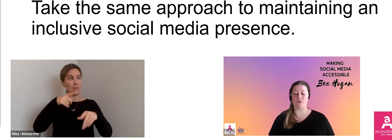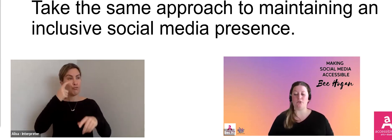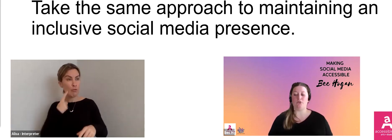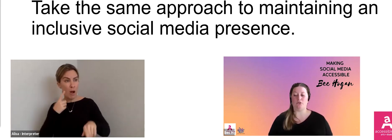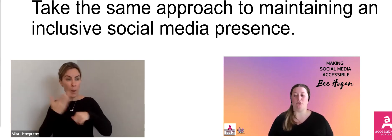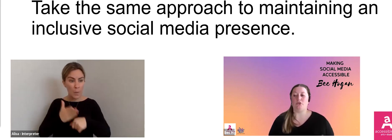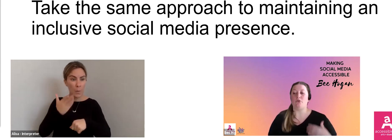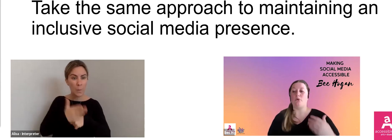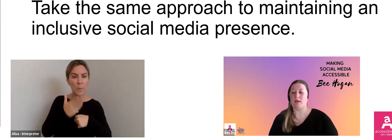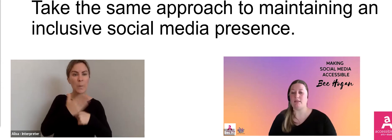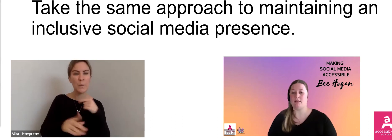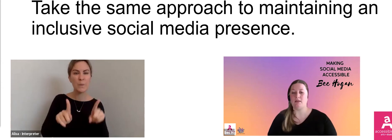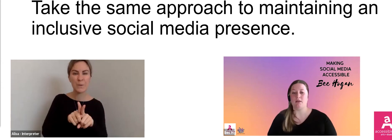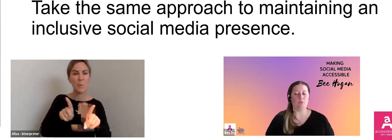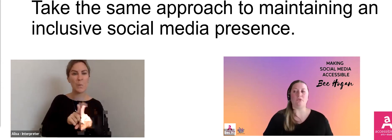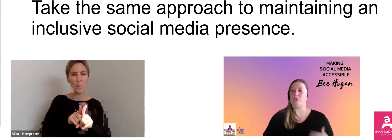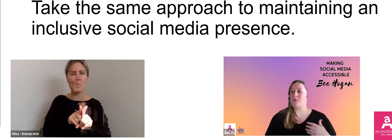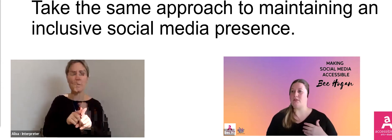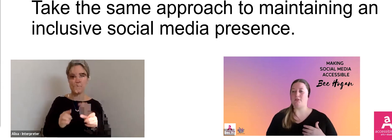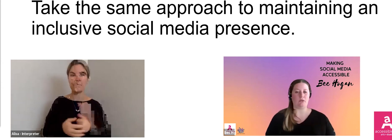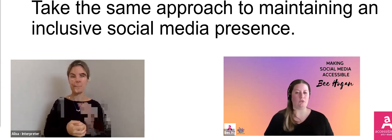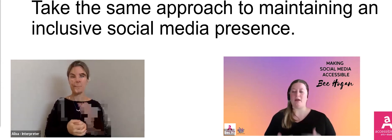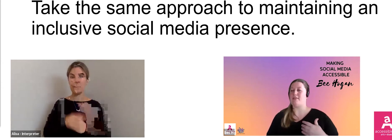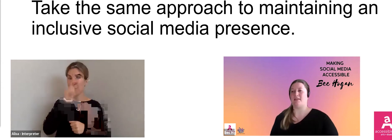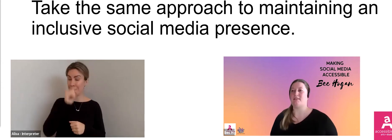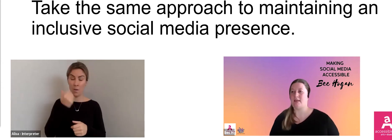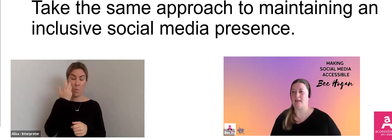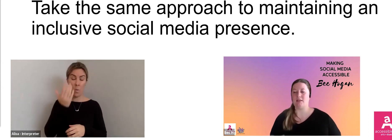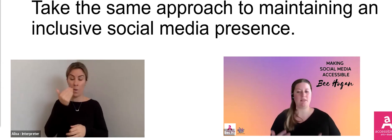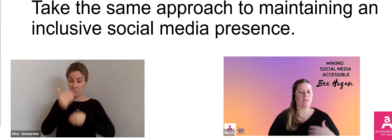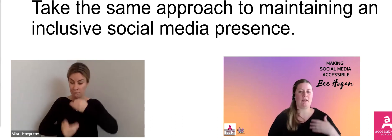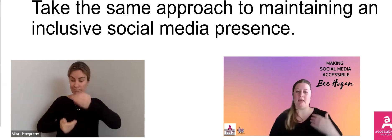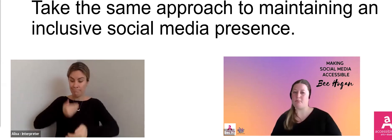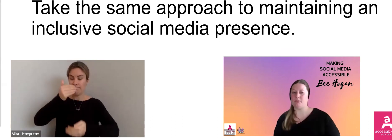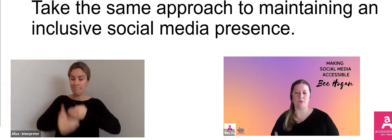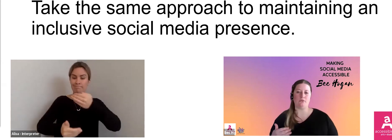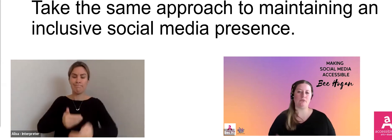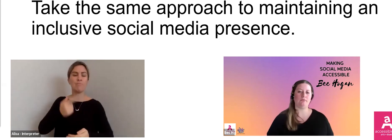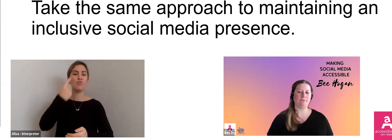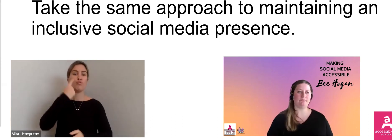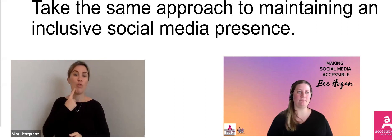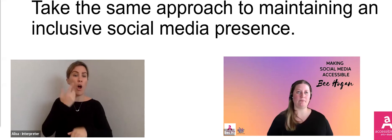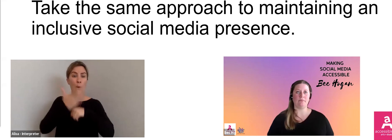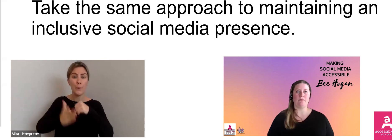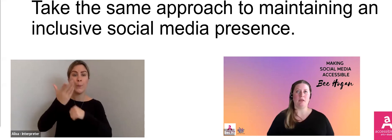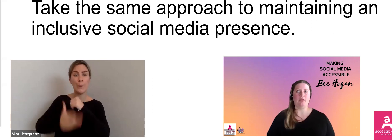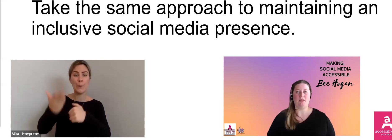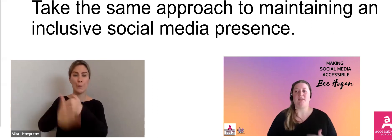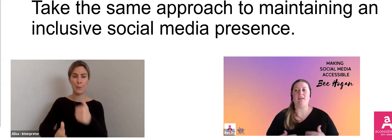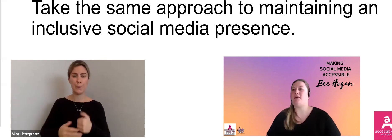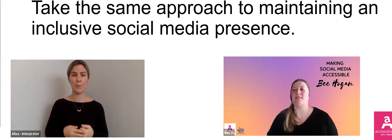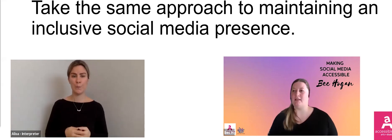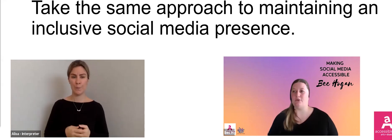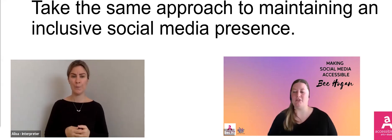You can try and move forward, you need to keep cutting the lawn.